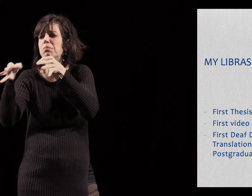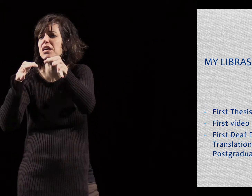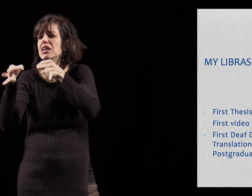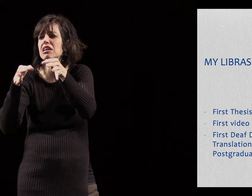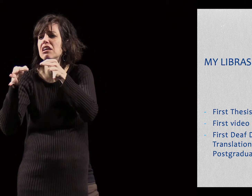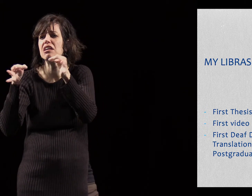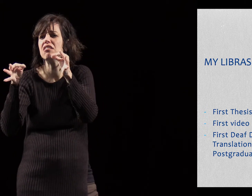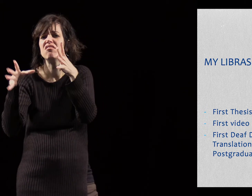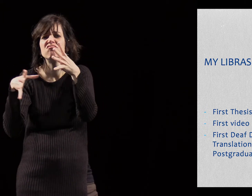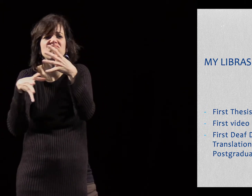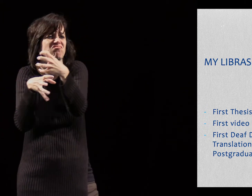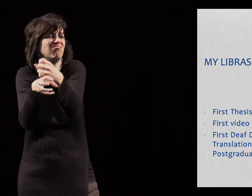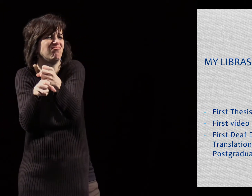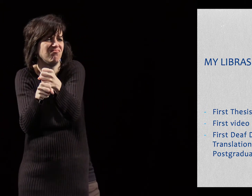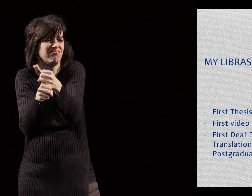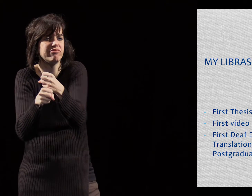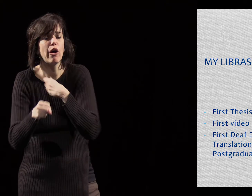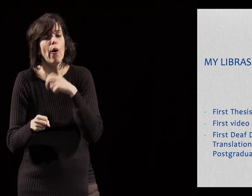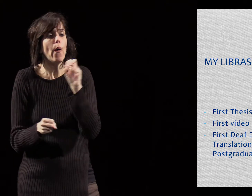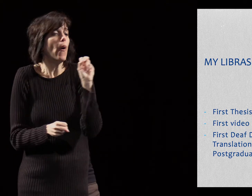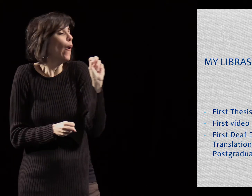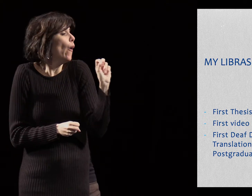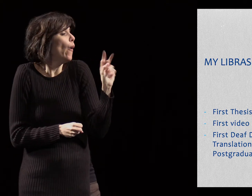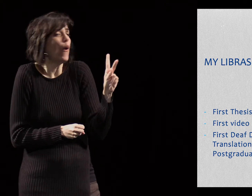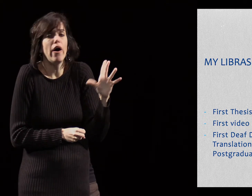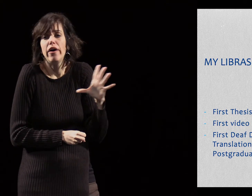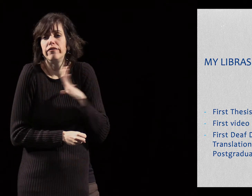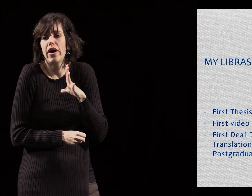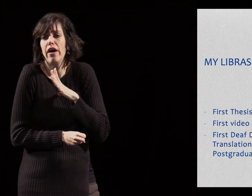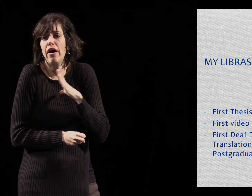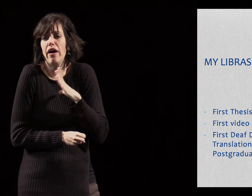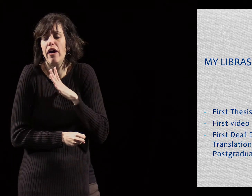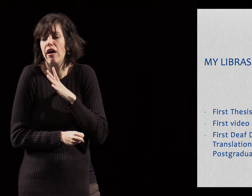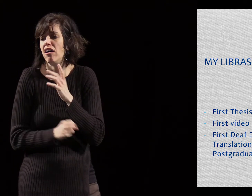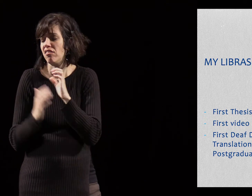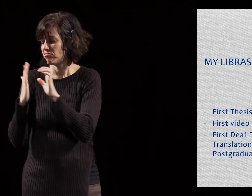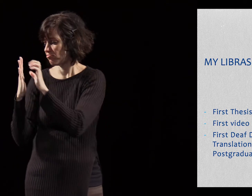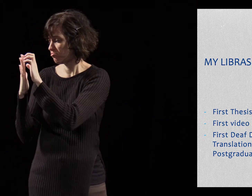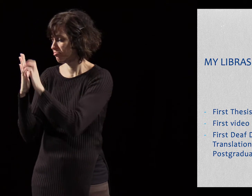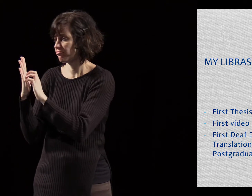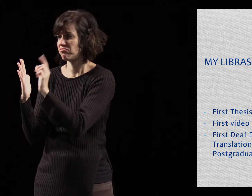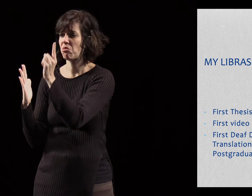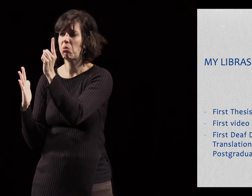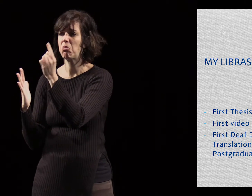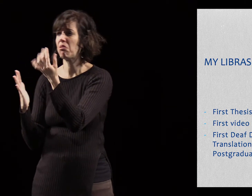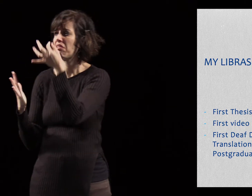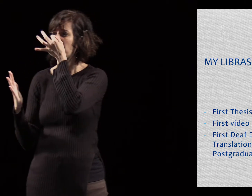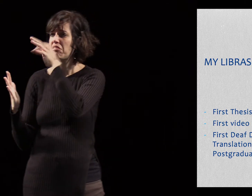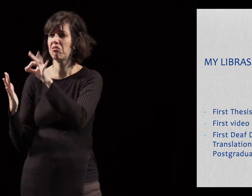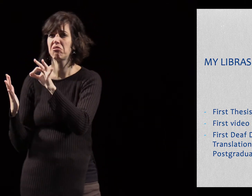You know that last section of a paper, kind of like a summary with different resources and documents. So I said, OK, fine.